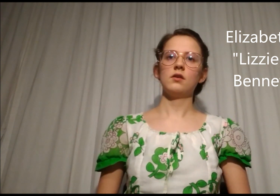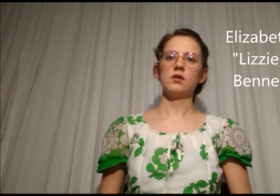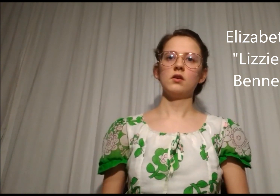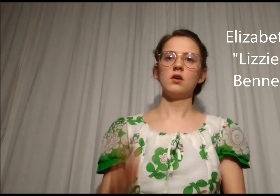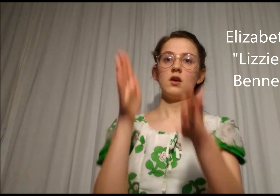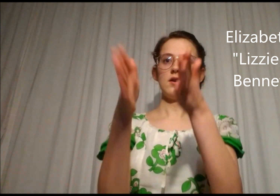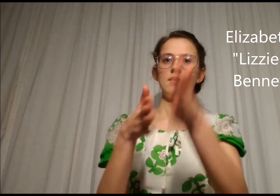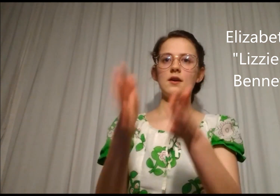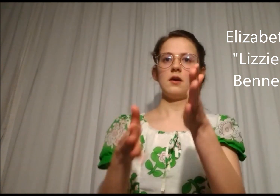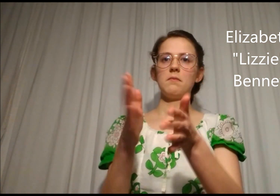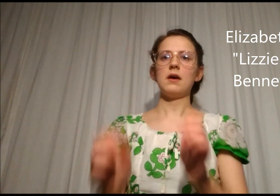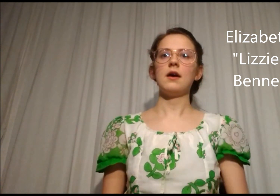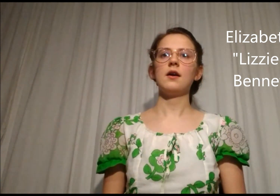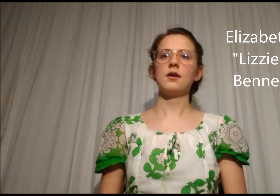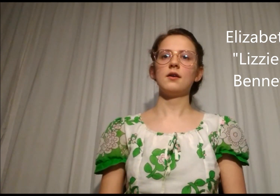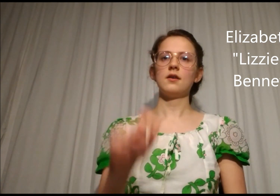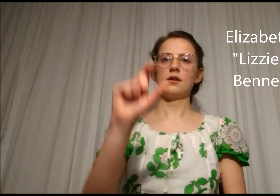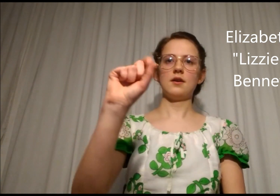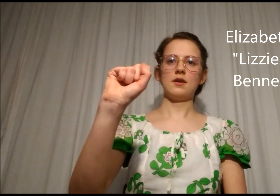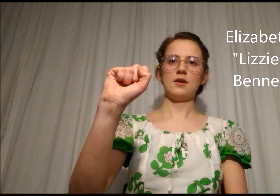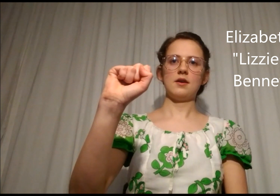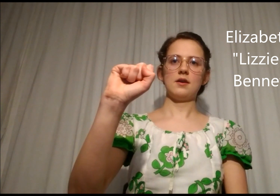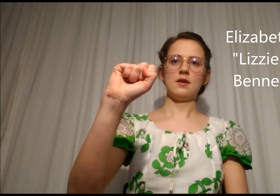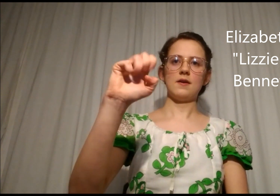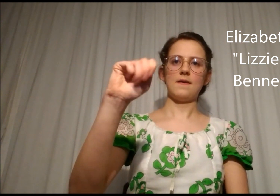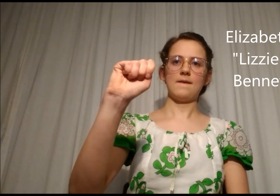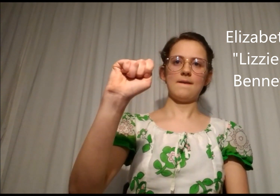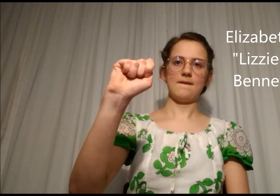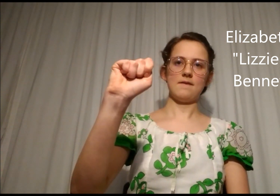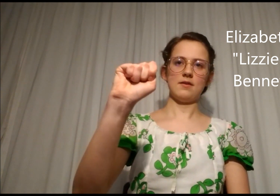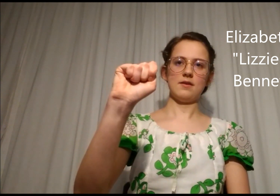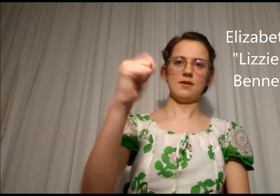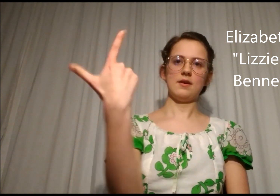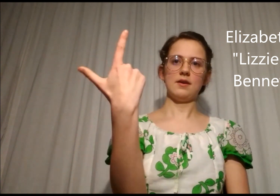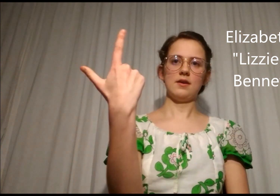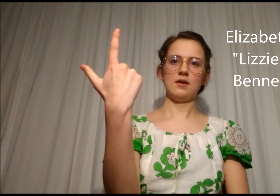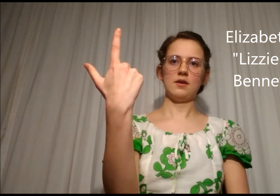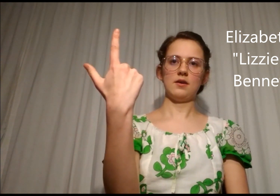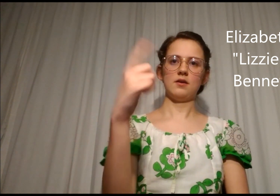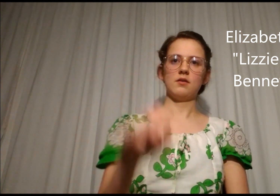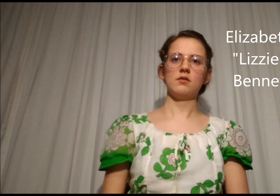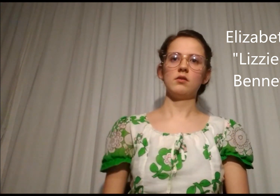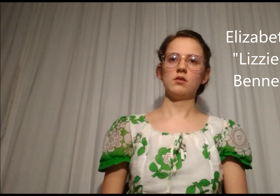The sign is Lizzie (messed up S vs E again)